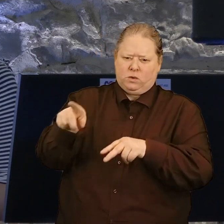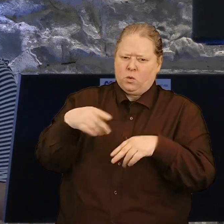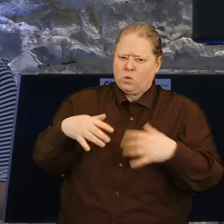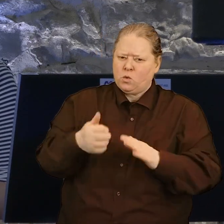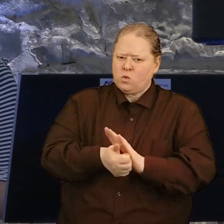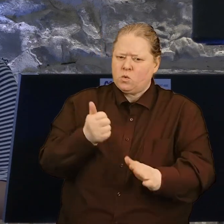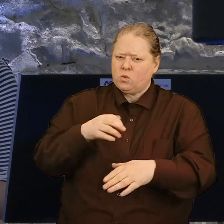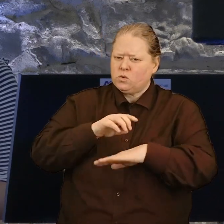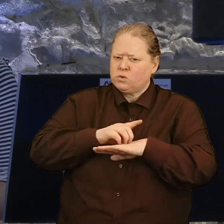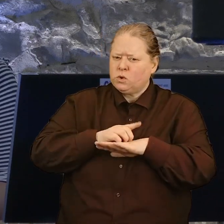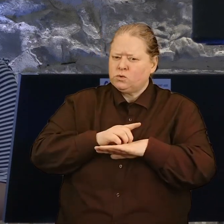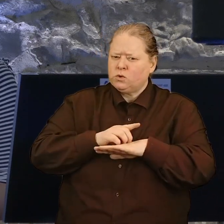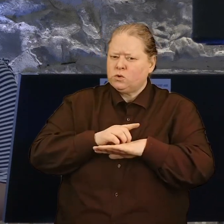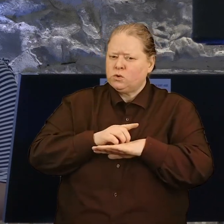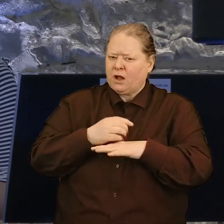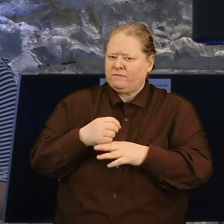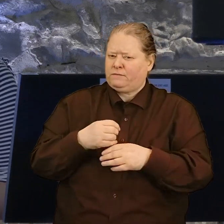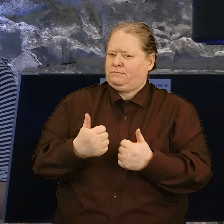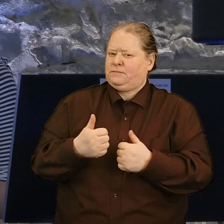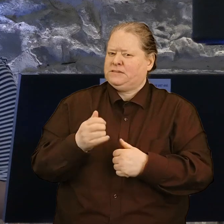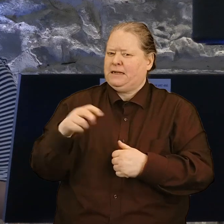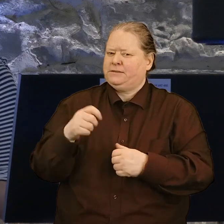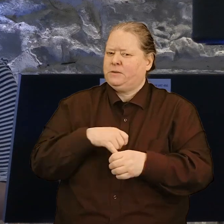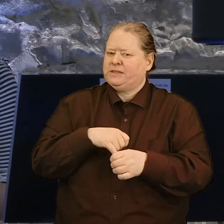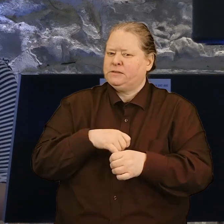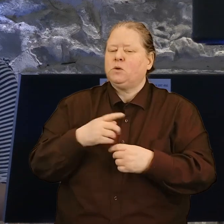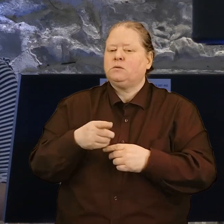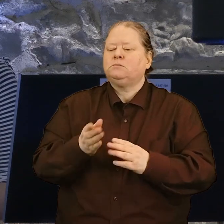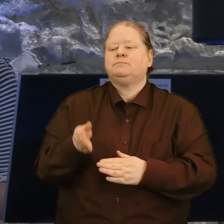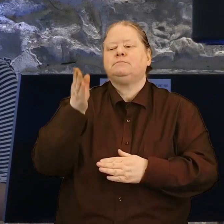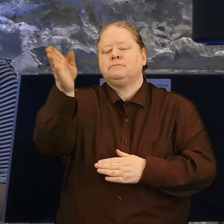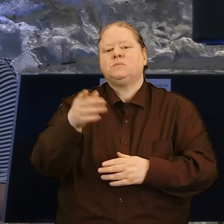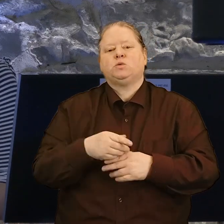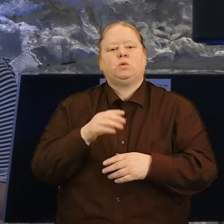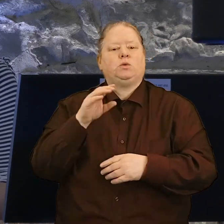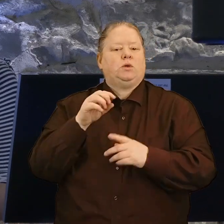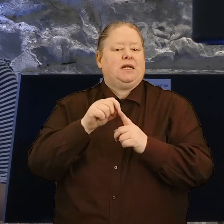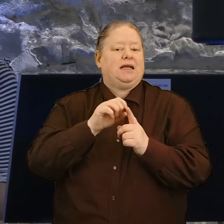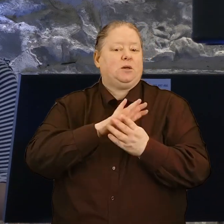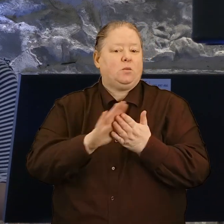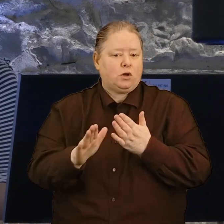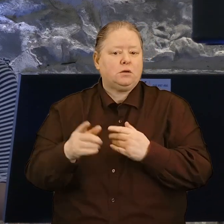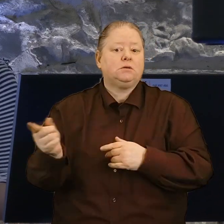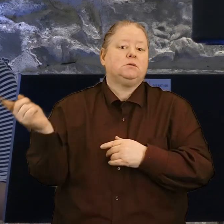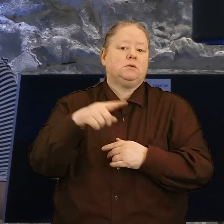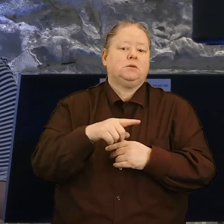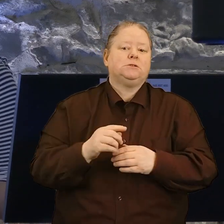local practitioner who encouraged him to study medicine and he went eventually went to Edinburgh. He returned to Dublin, took up practice which eventually